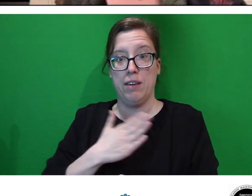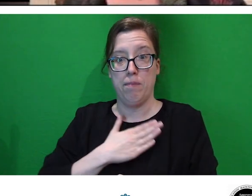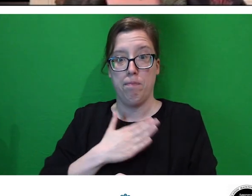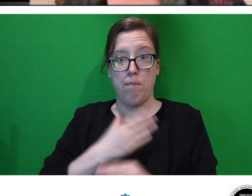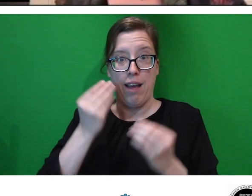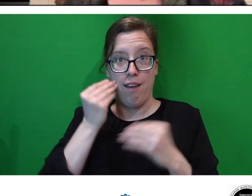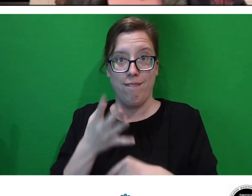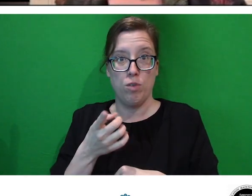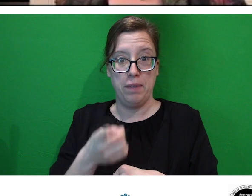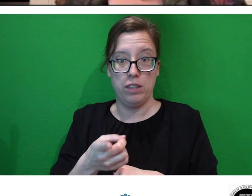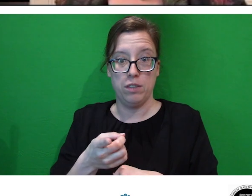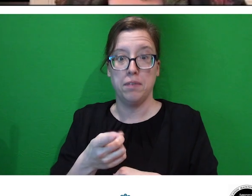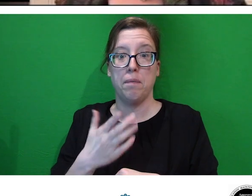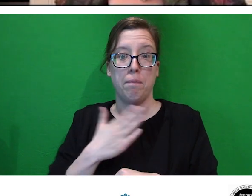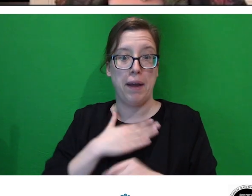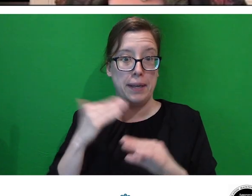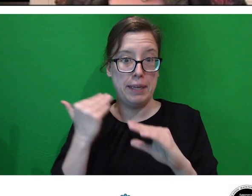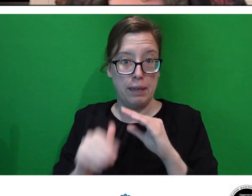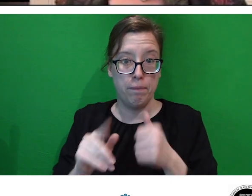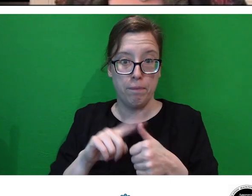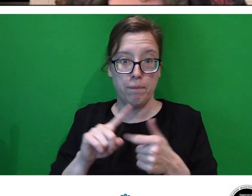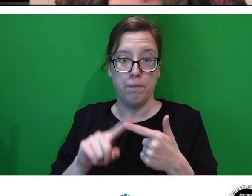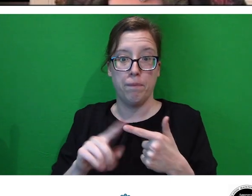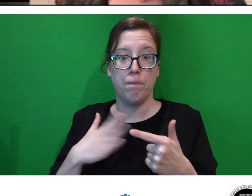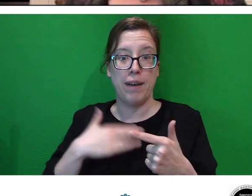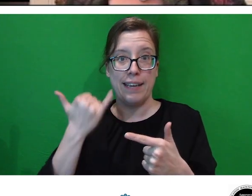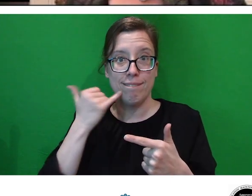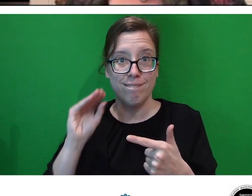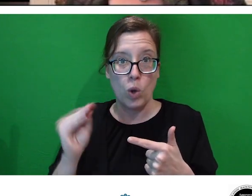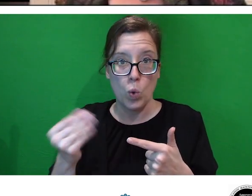If you hit me up with questions. Heidi, I'll ask you to read